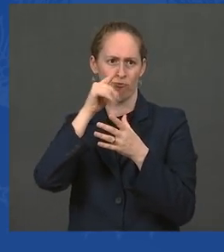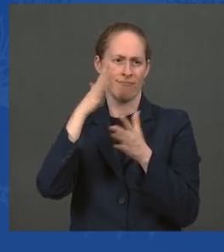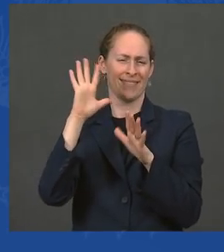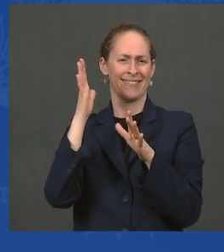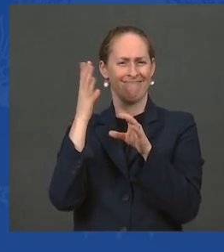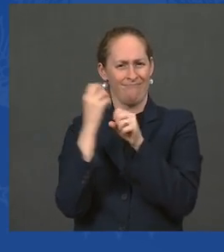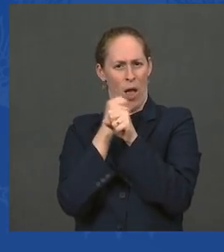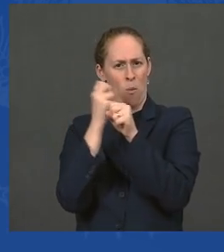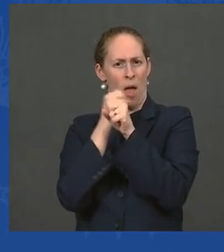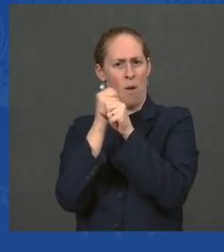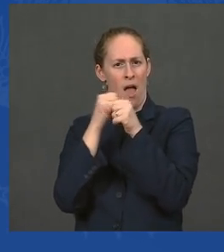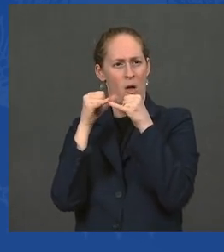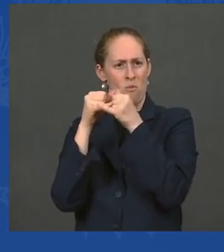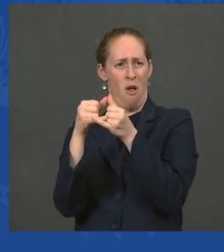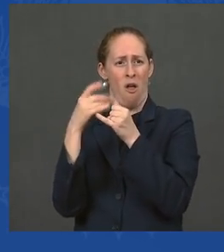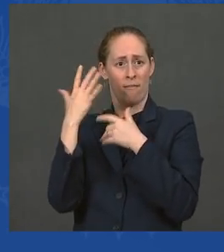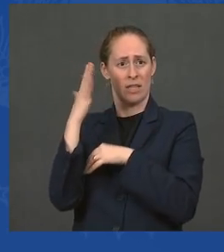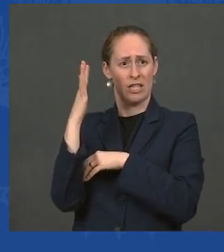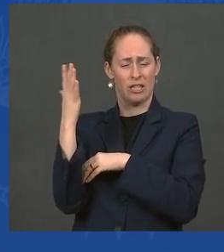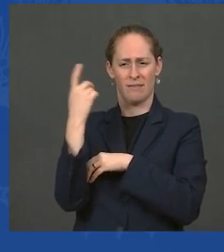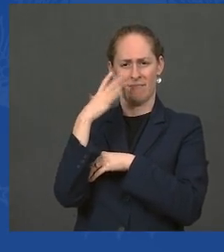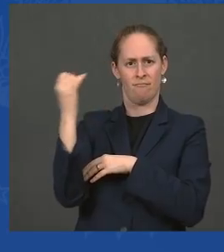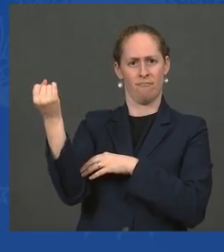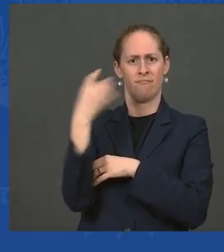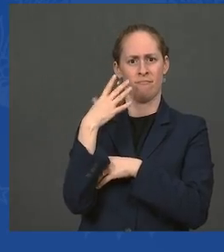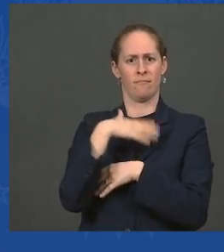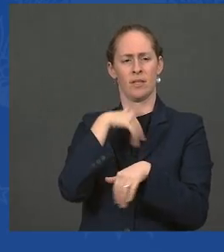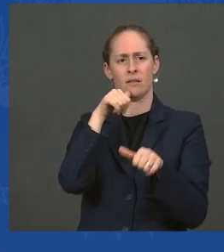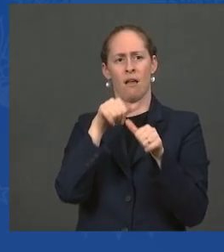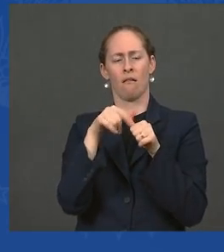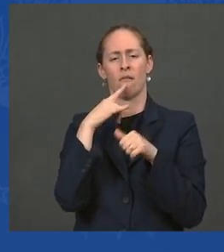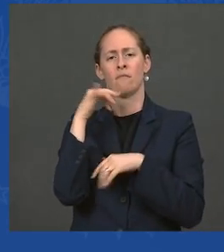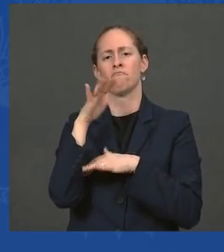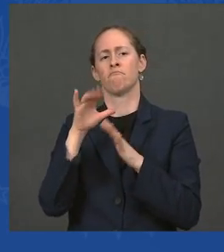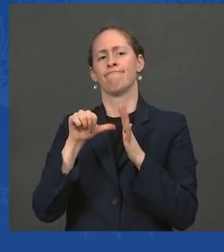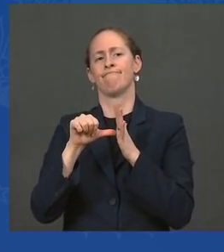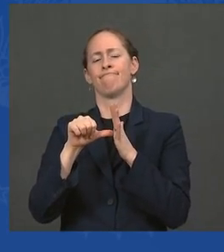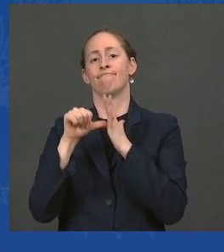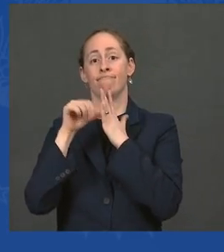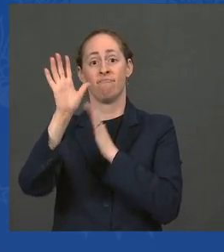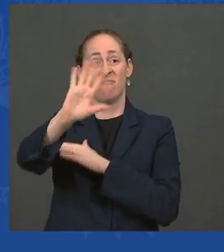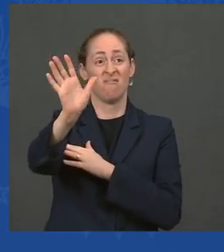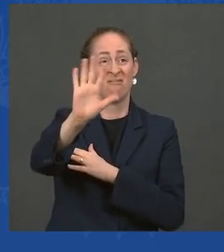sent me a letter three weeks ago saying it will also reduce, not increase inflation.